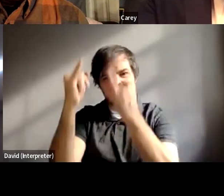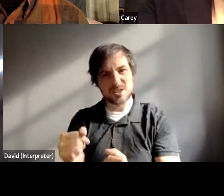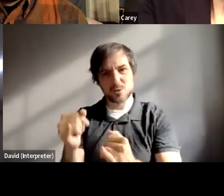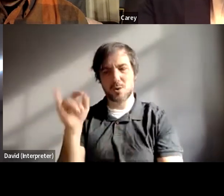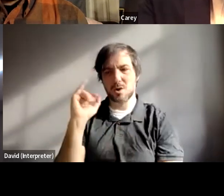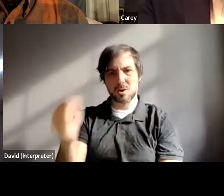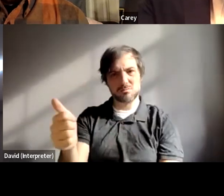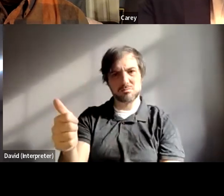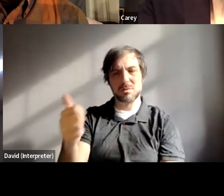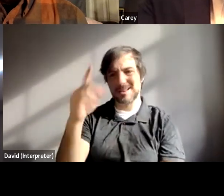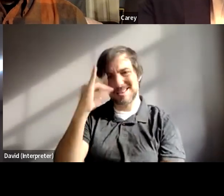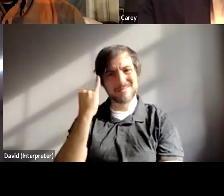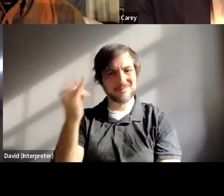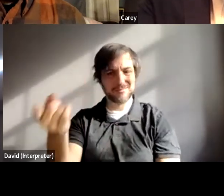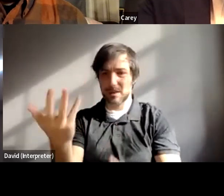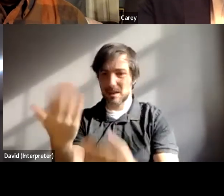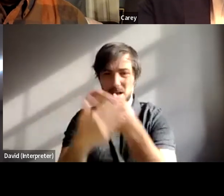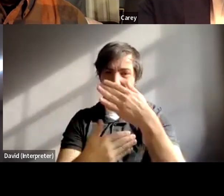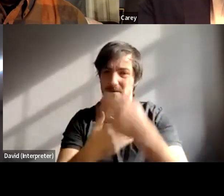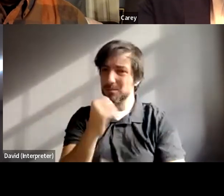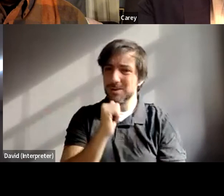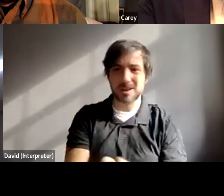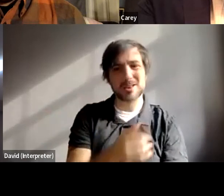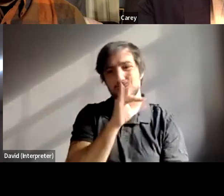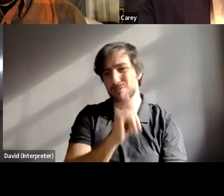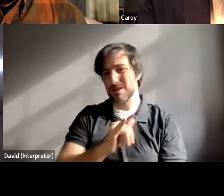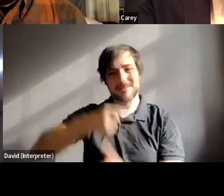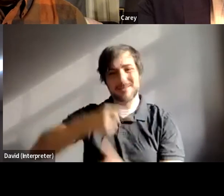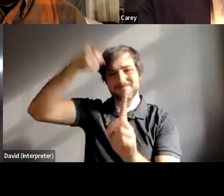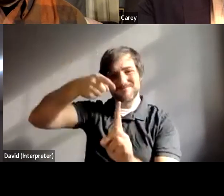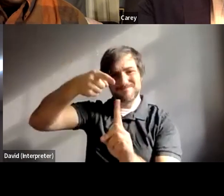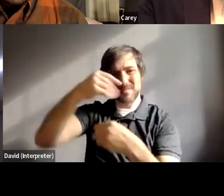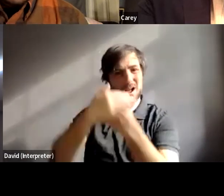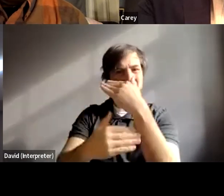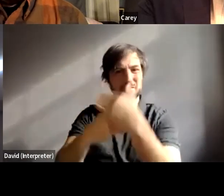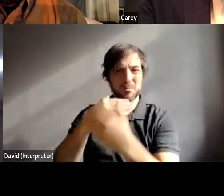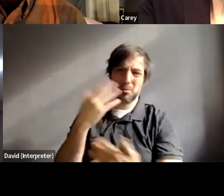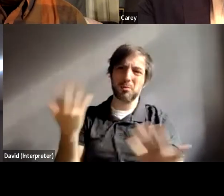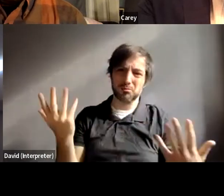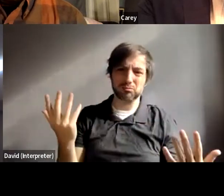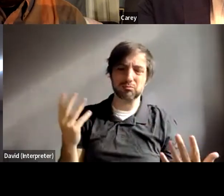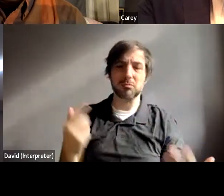comfortable. I think it comes down to comfort level. I'm lucky. I have